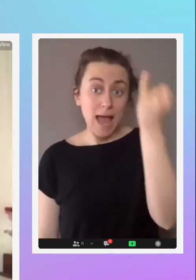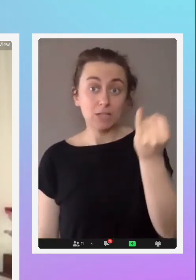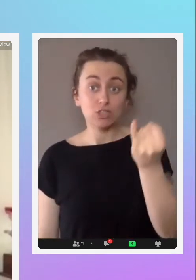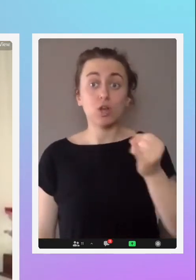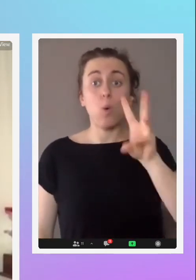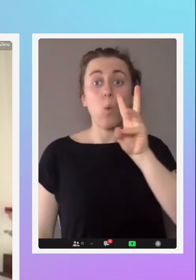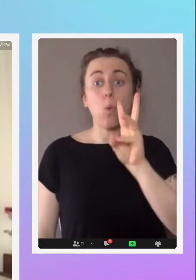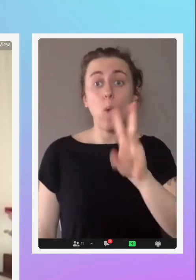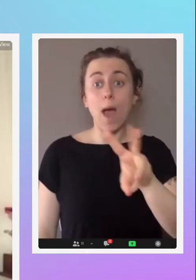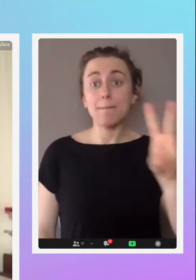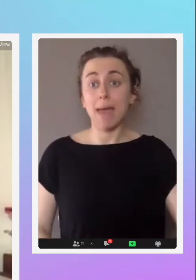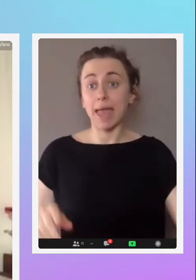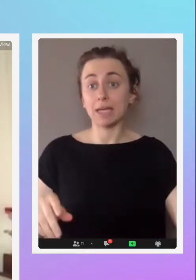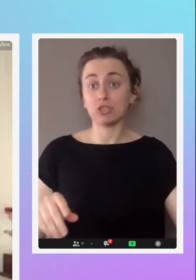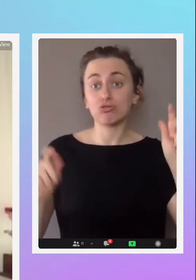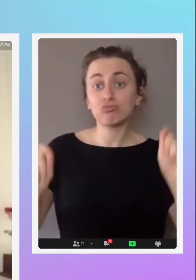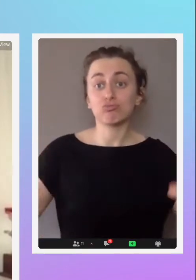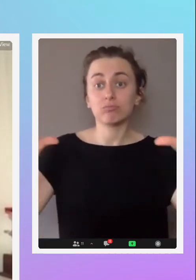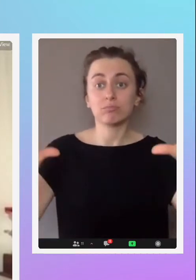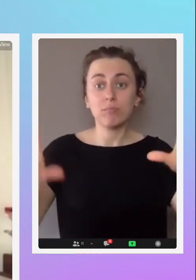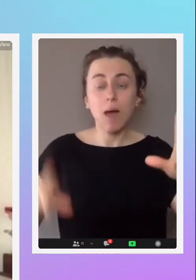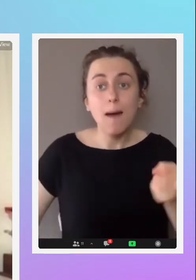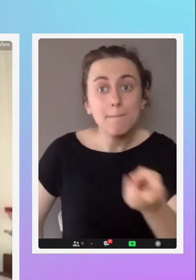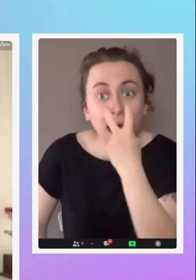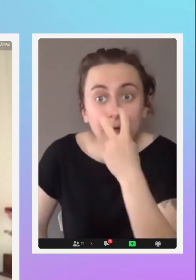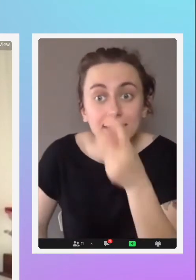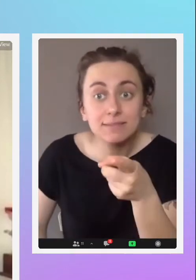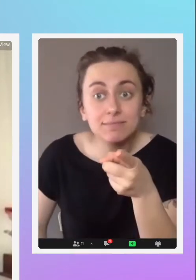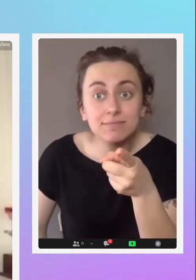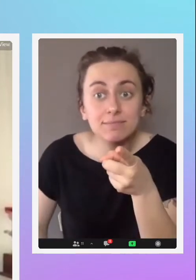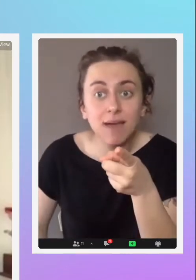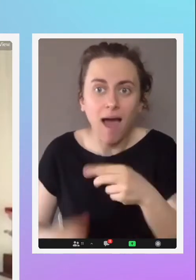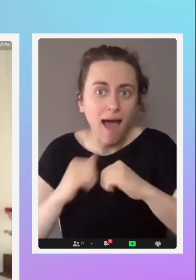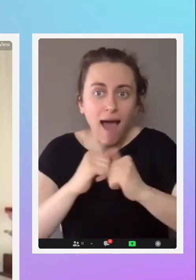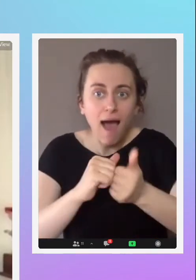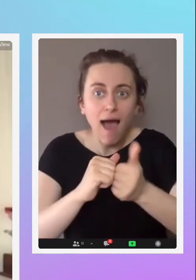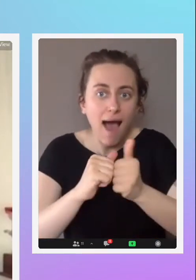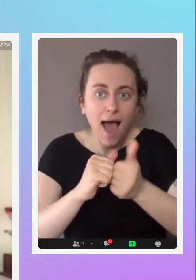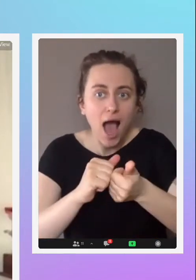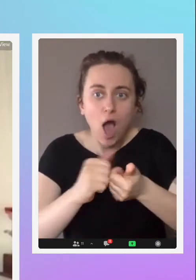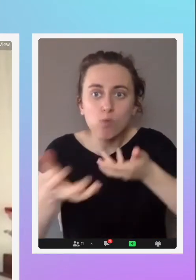and the question is how are you going to encounter the web page? And many of you are familiar